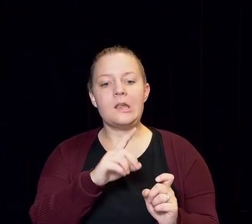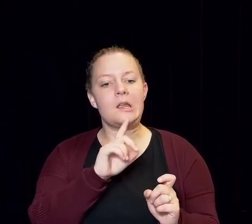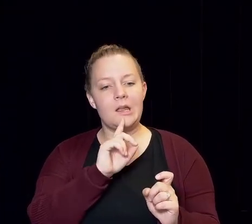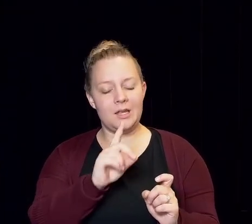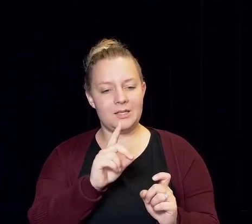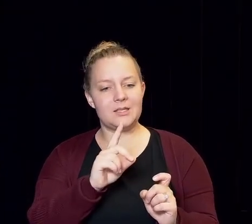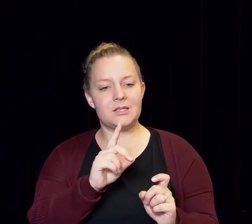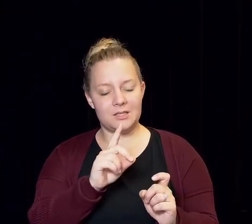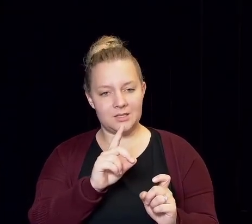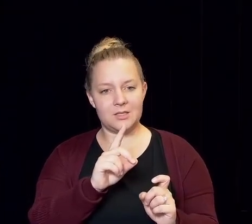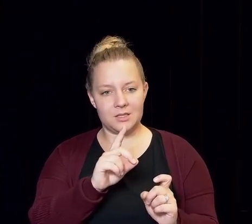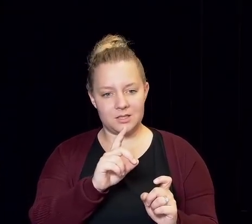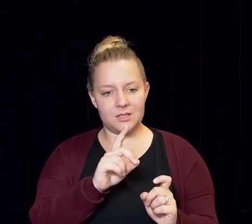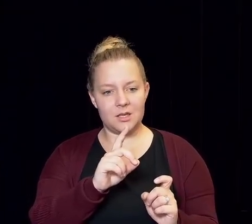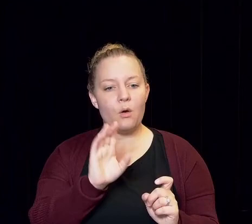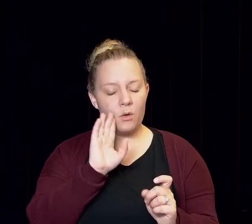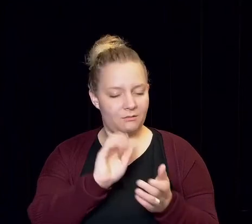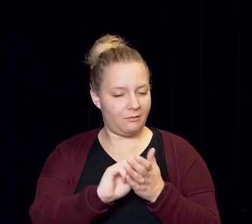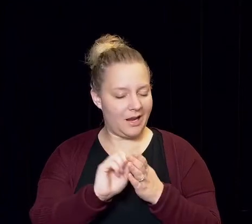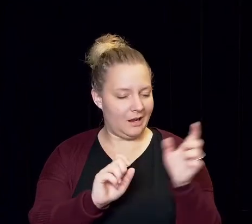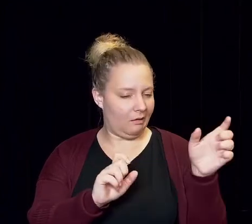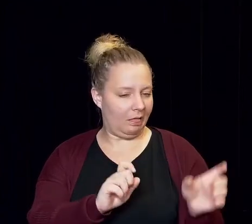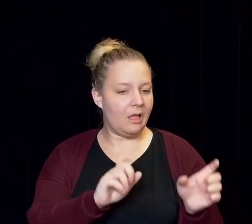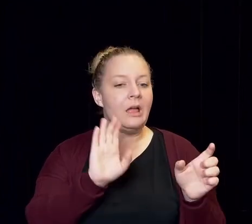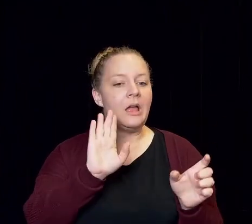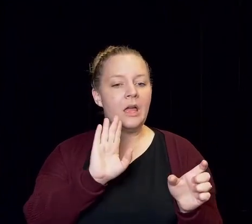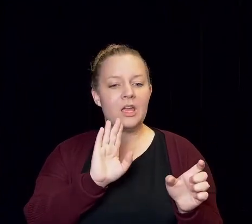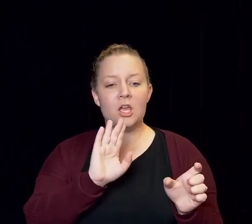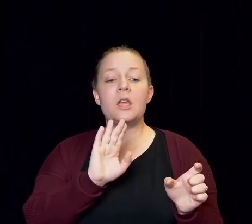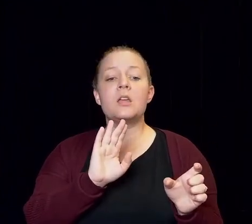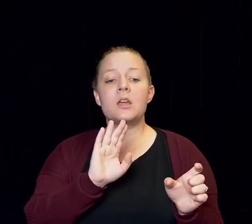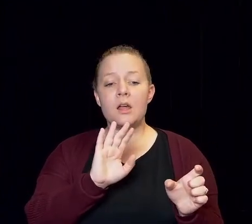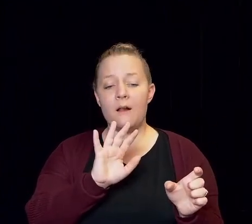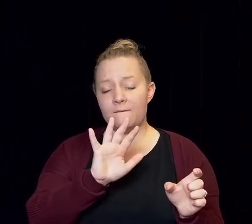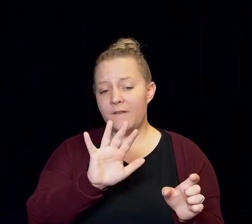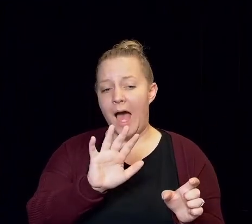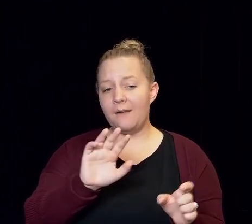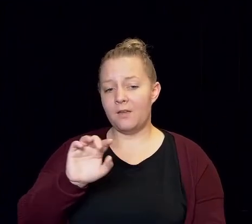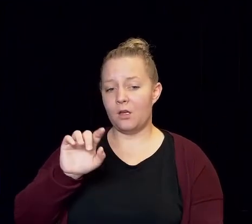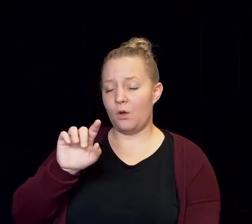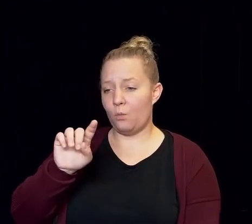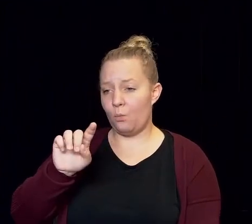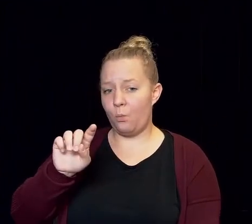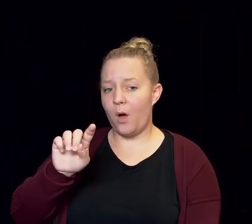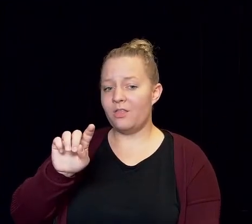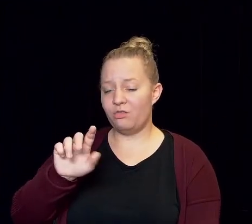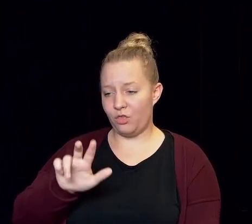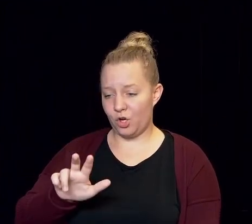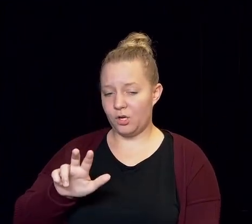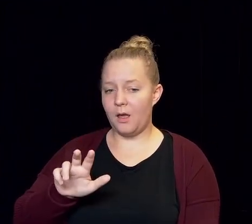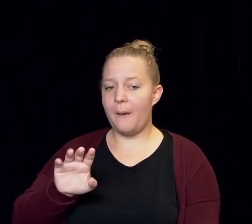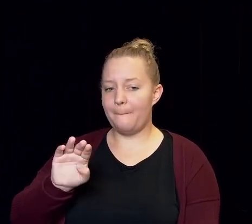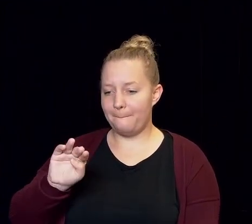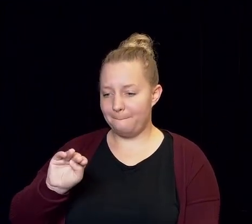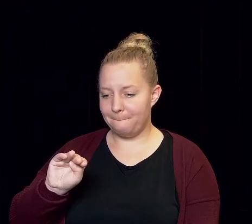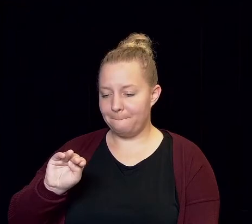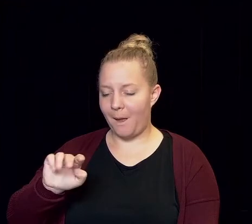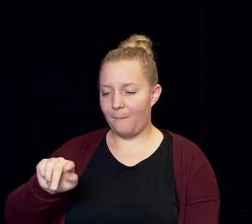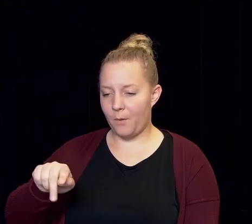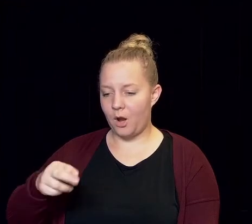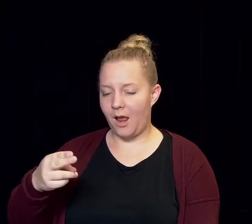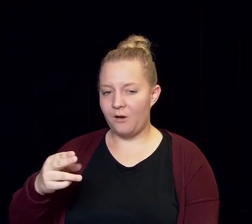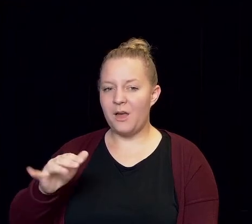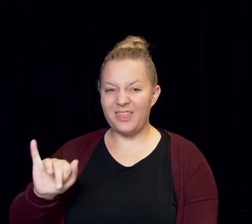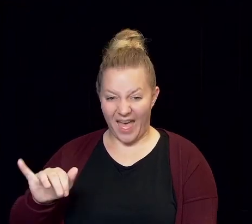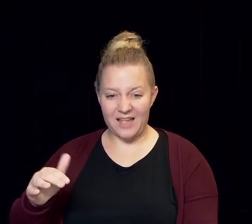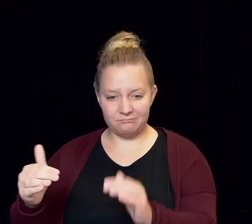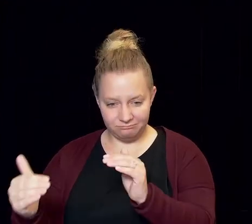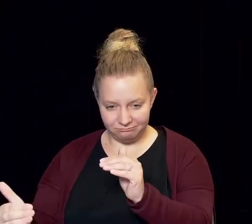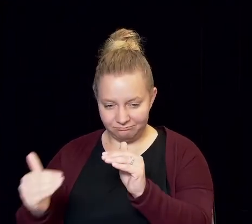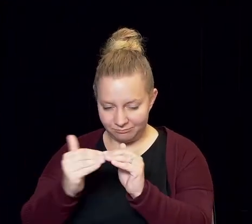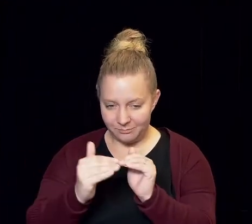screen is out, so he goes 5 and 1/3 miles per hour because that's what 16/3 is.